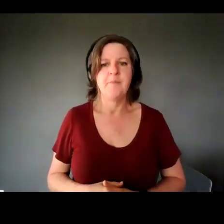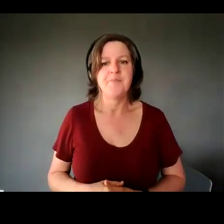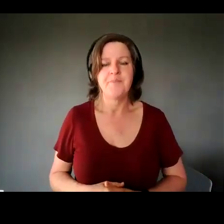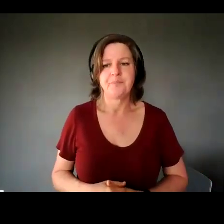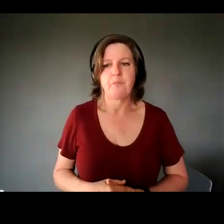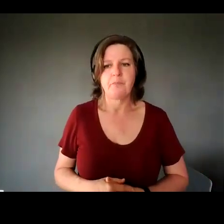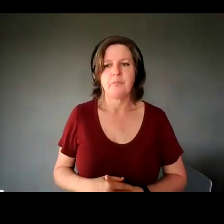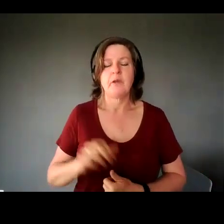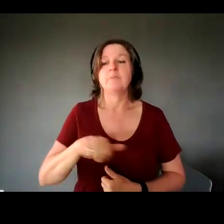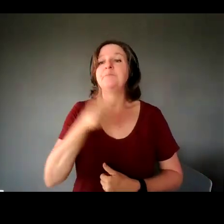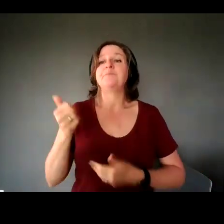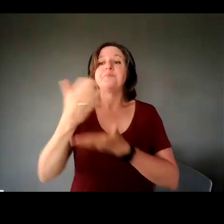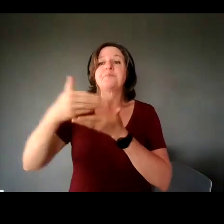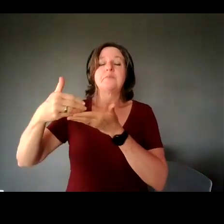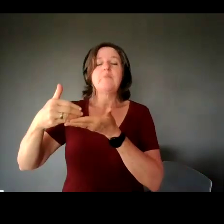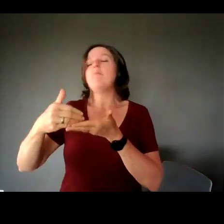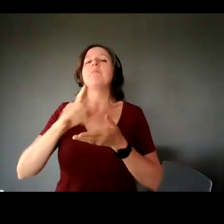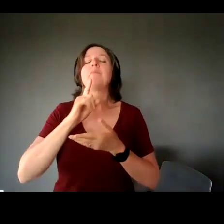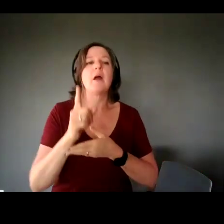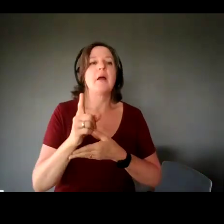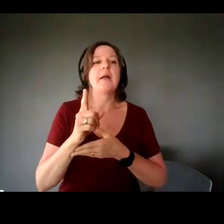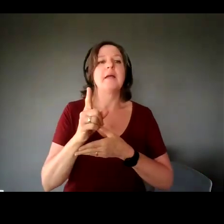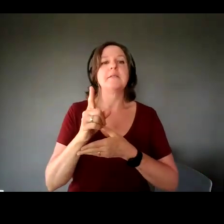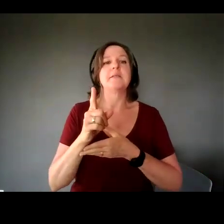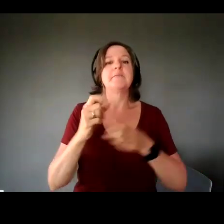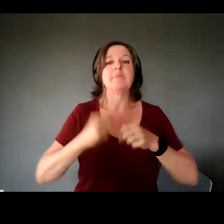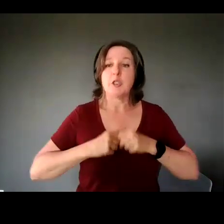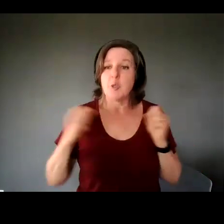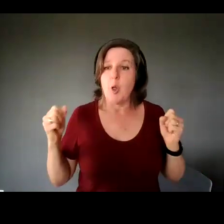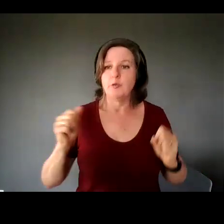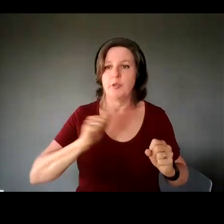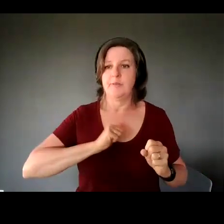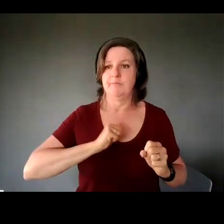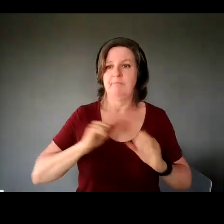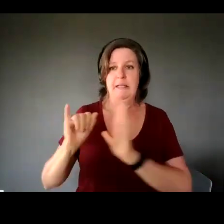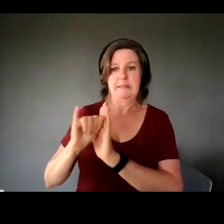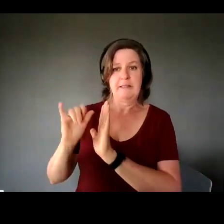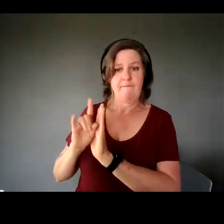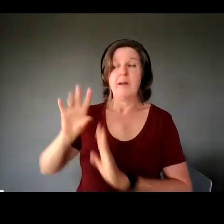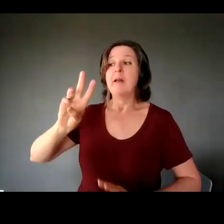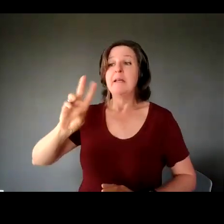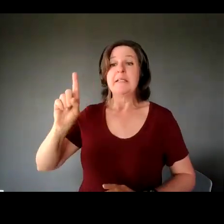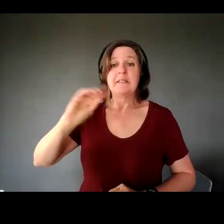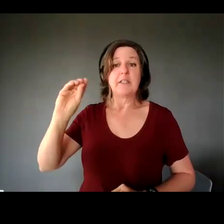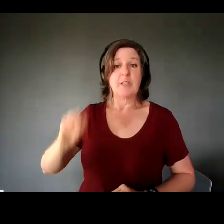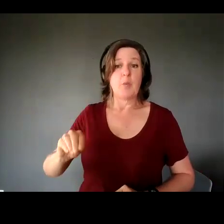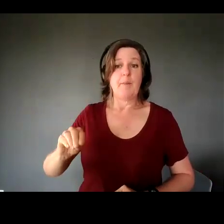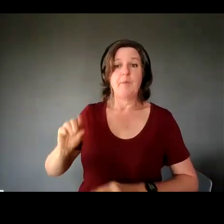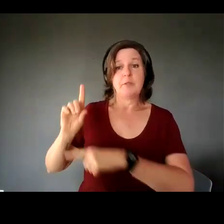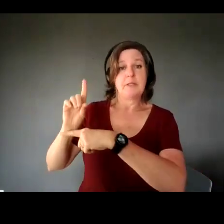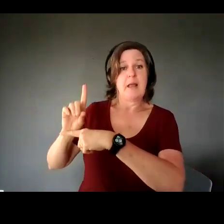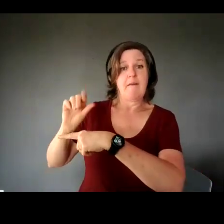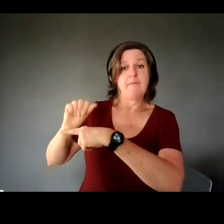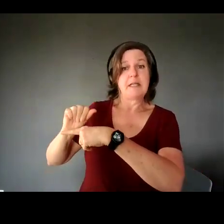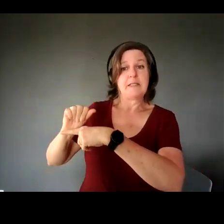The other piece is disclosure and self ID. 61% of Disabled employees do not disclose